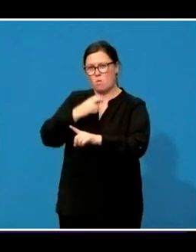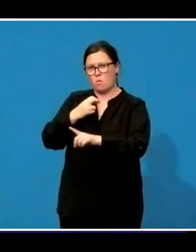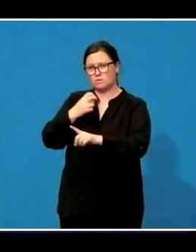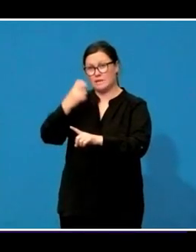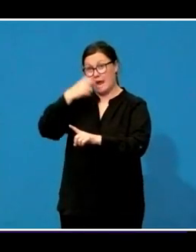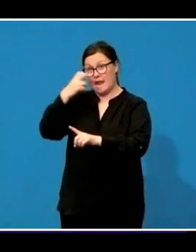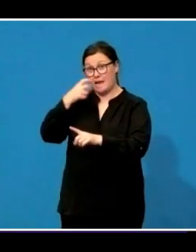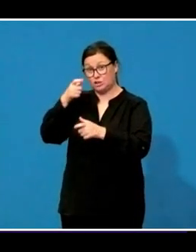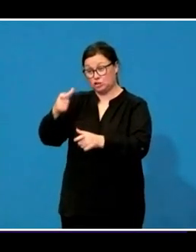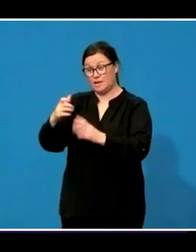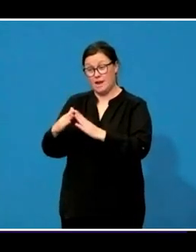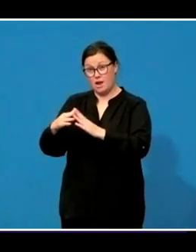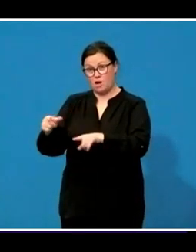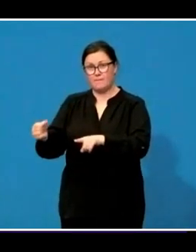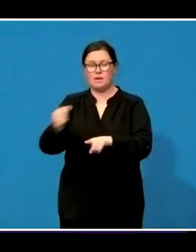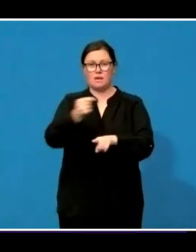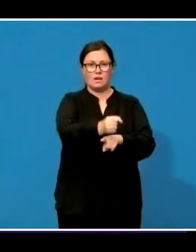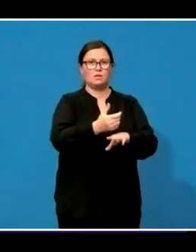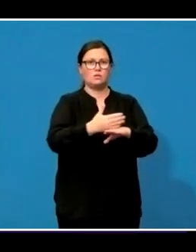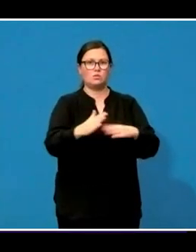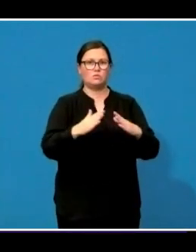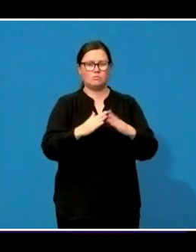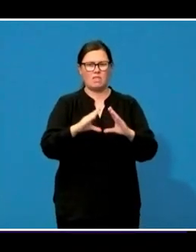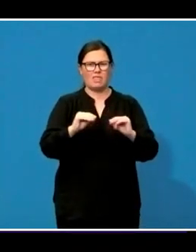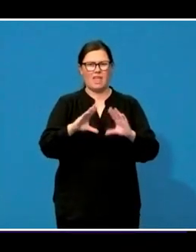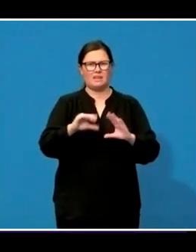then consequently things started to change for him after a number of years.